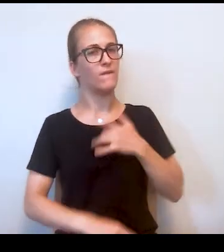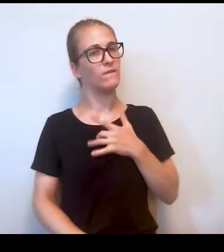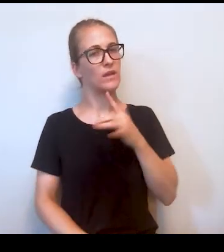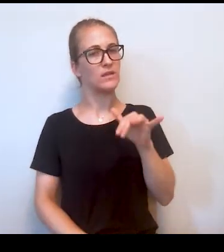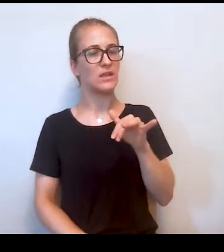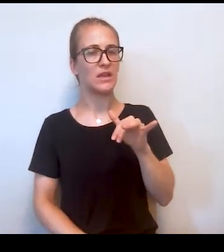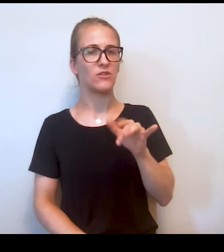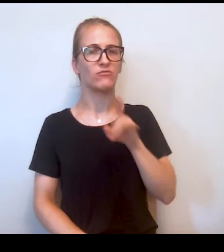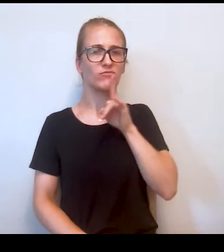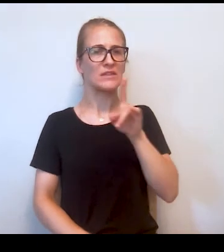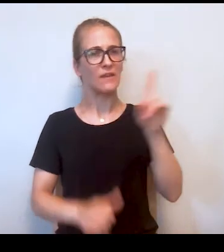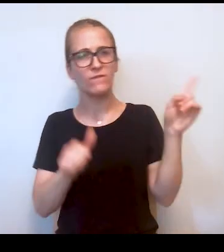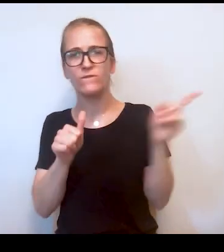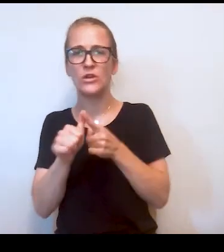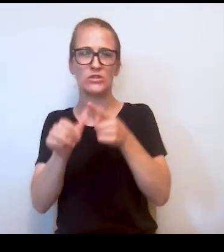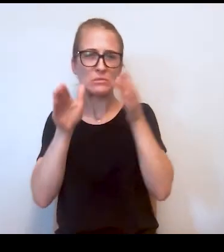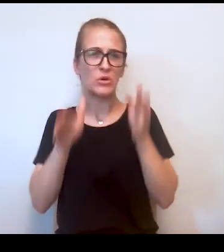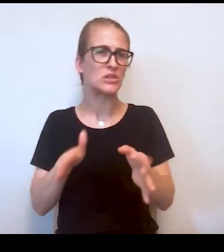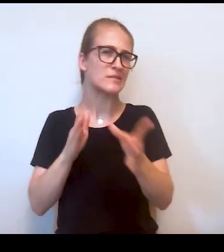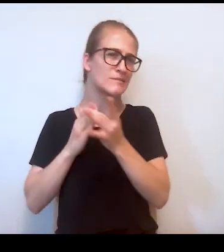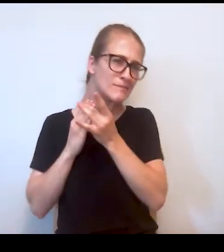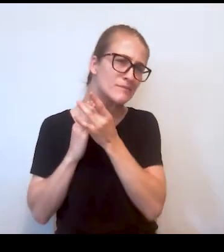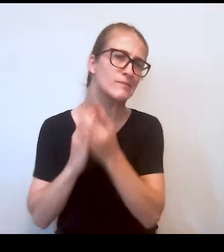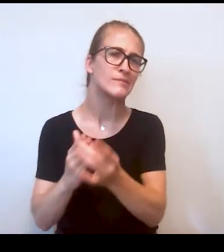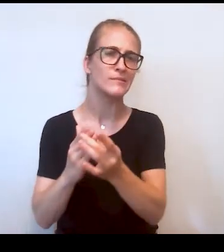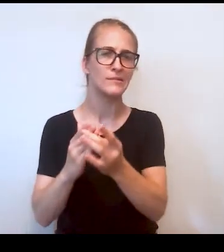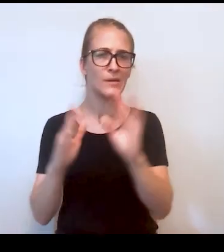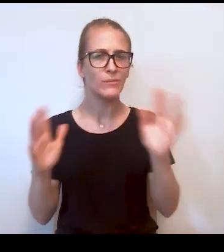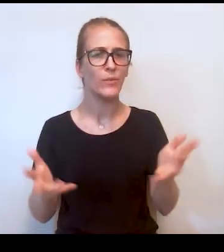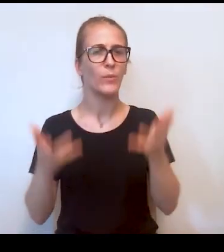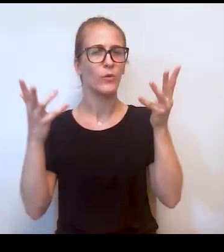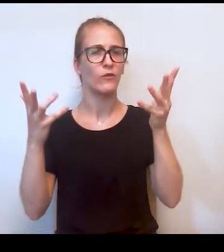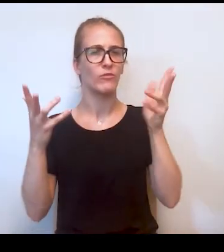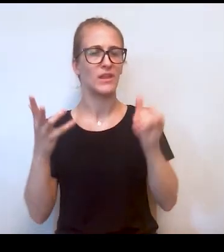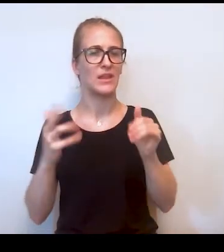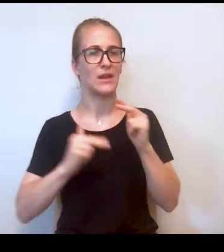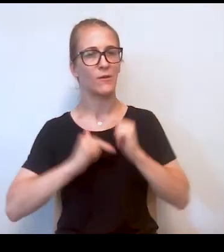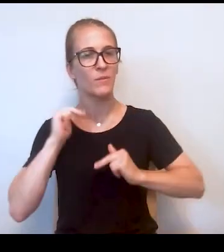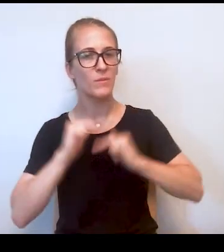not just from the ground up but literally piece by piece, stone by stone.